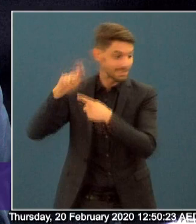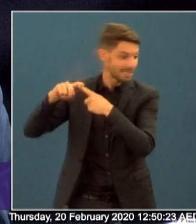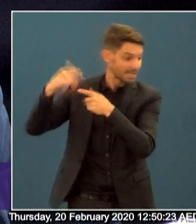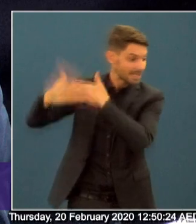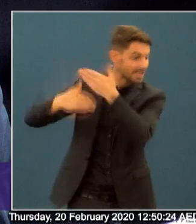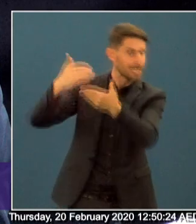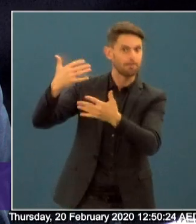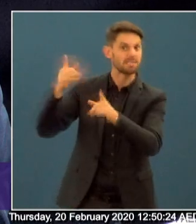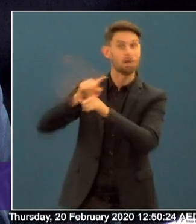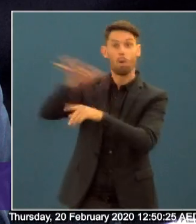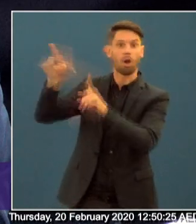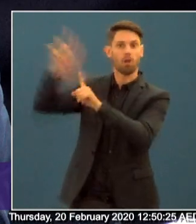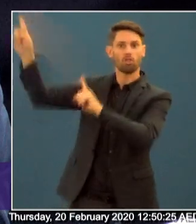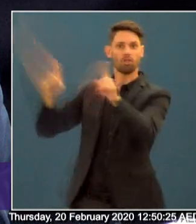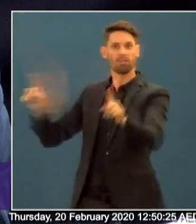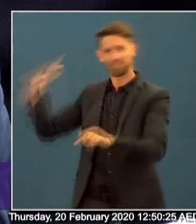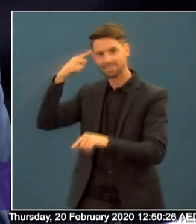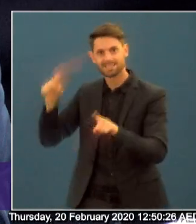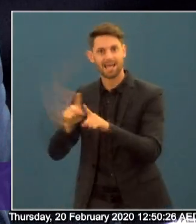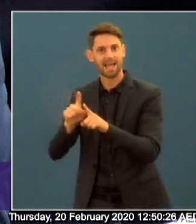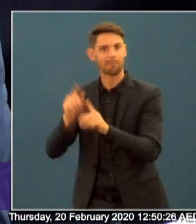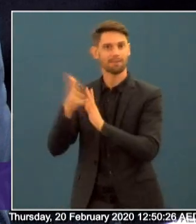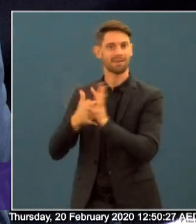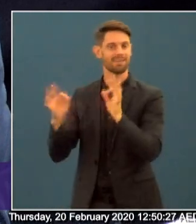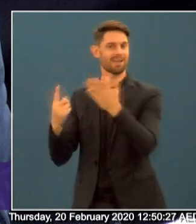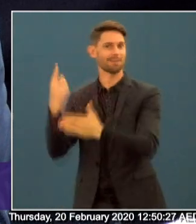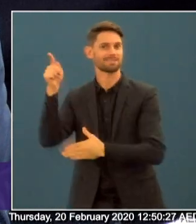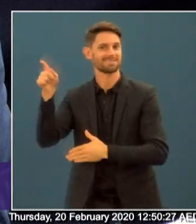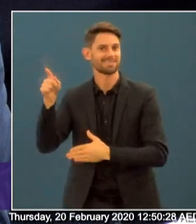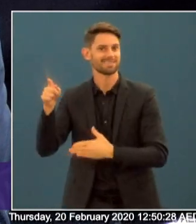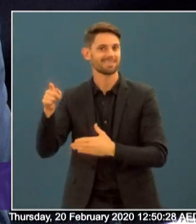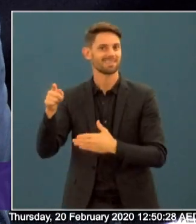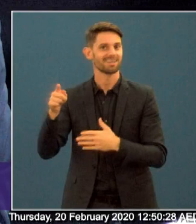And we, indeed, included some degree of illustration of who should